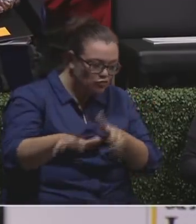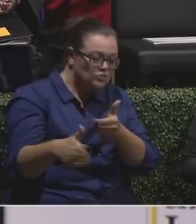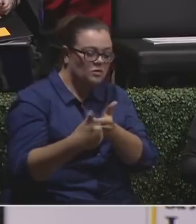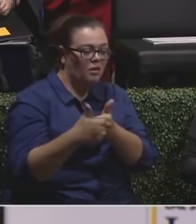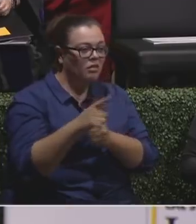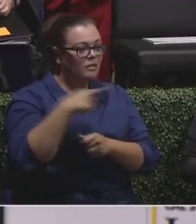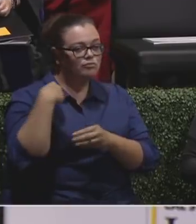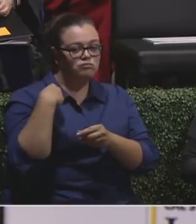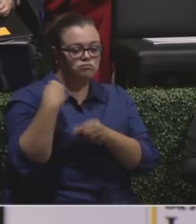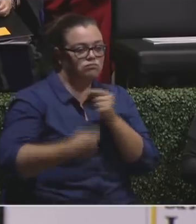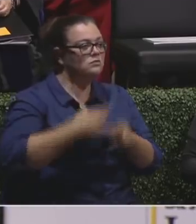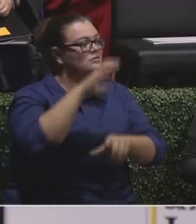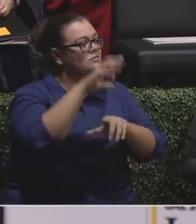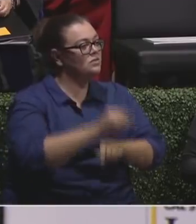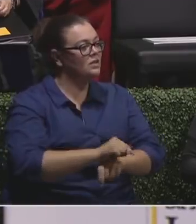INCLUDING MANY.